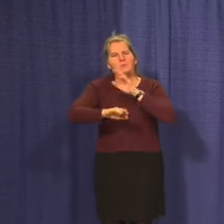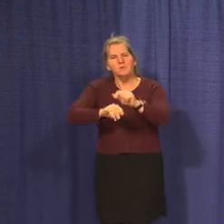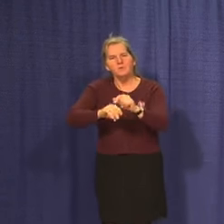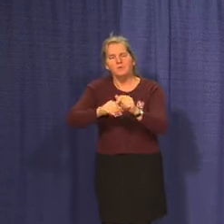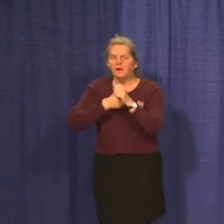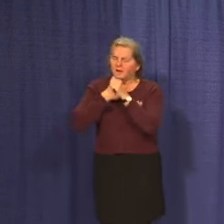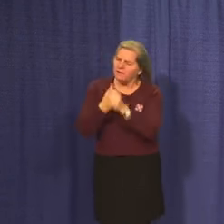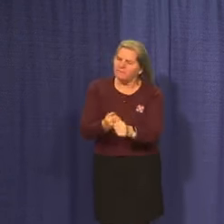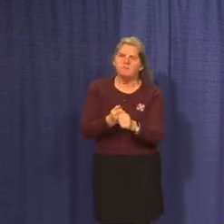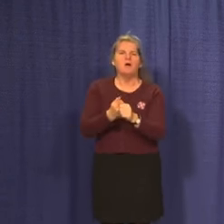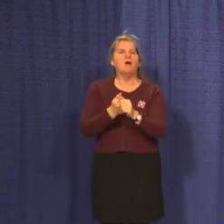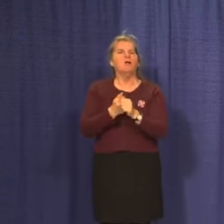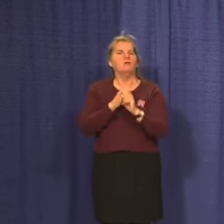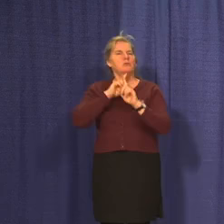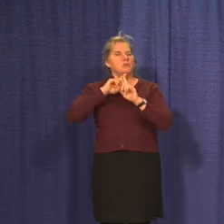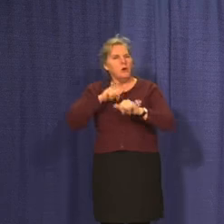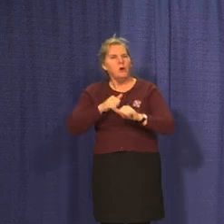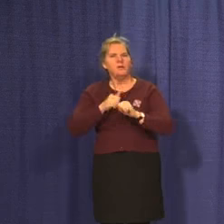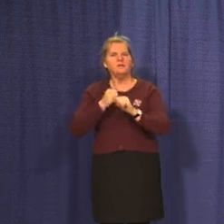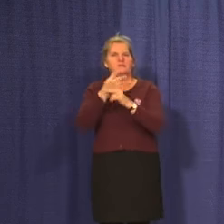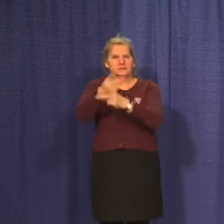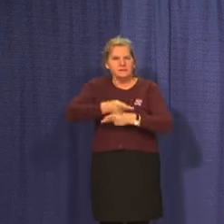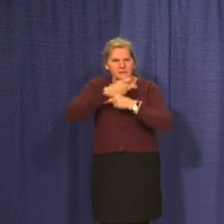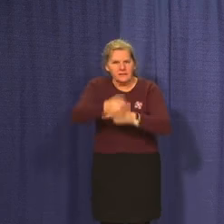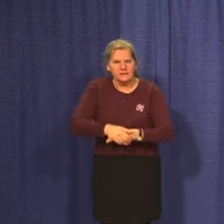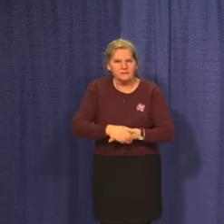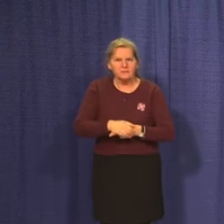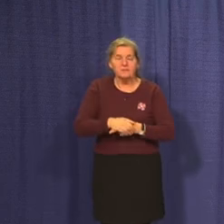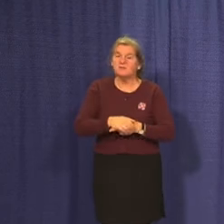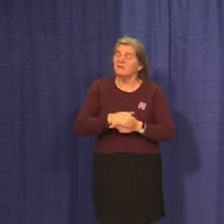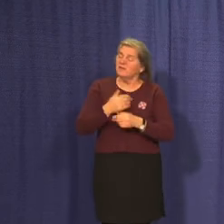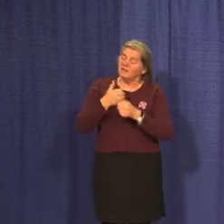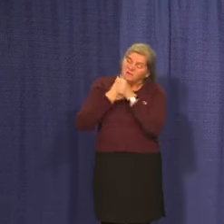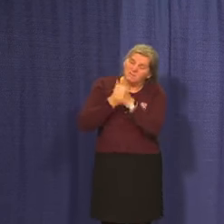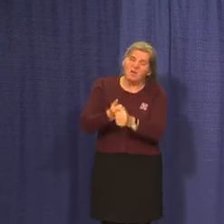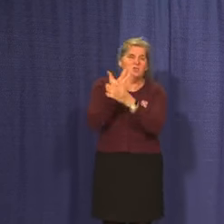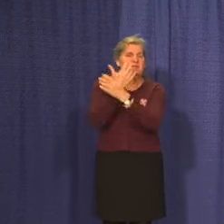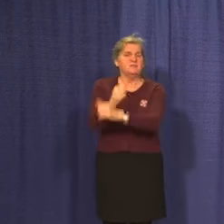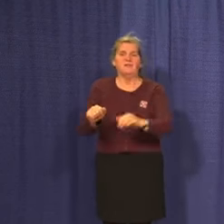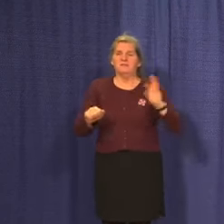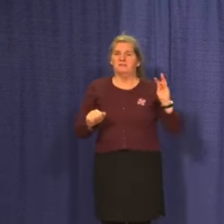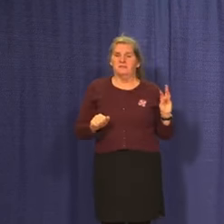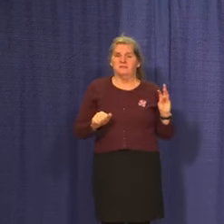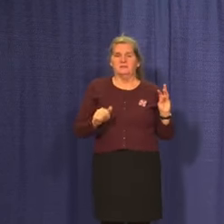PRECAUTIONS. SO YUKONERS PLEASE FOLLOW THE SAFE SIX, BE PATIENT AND STAY